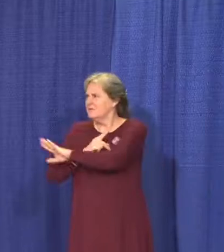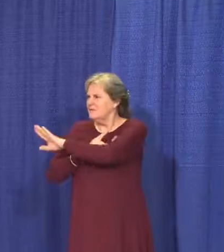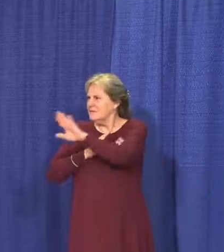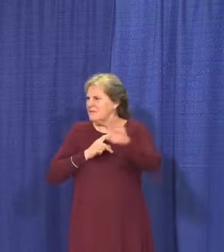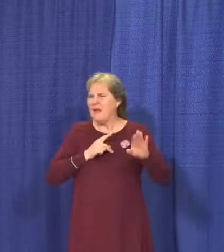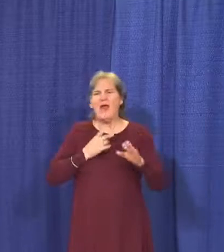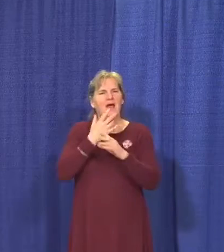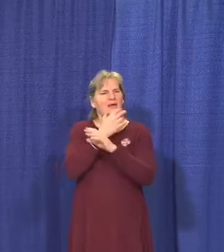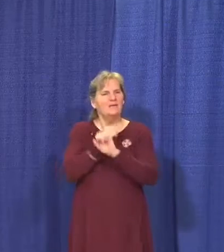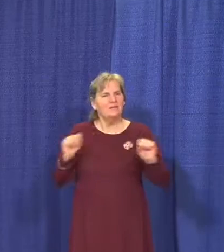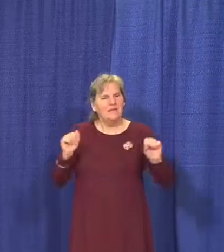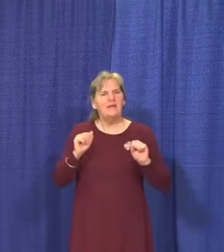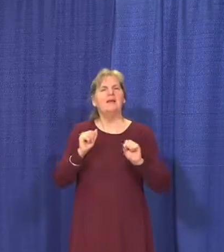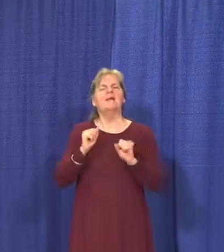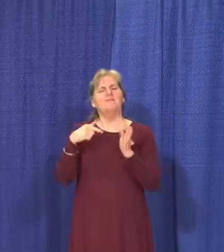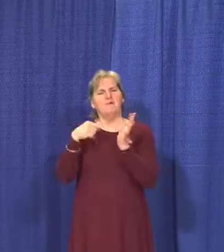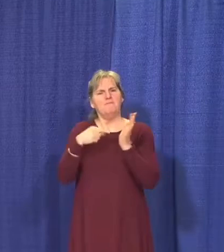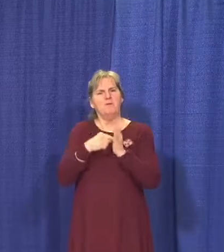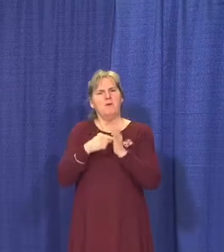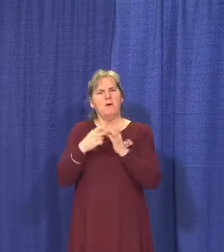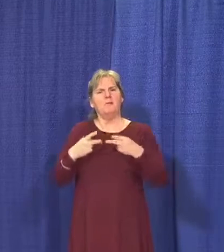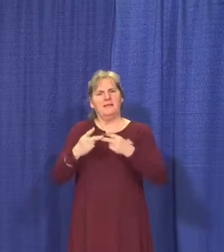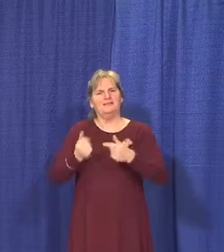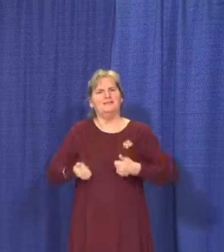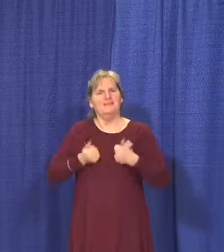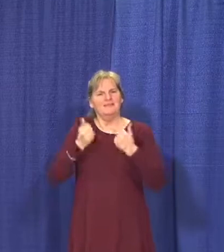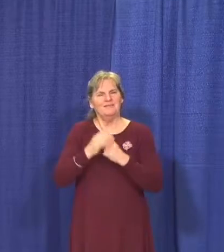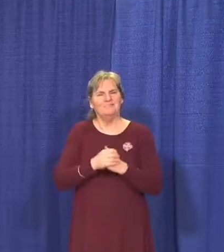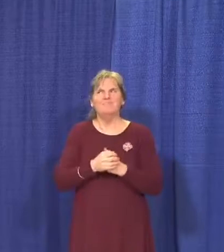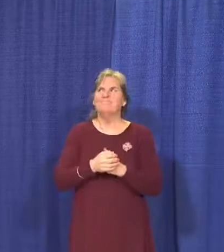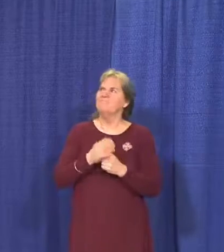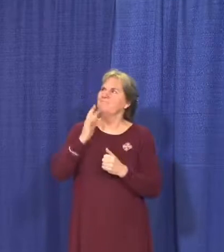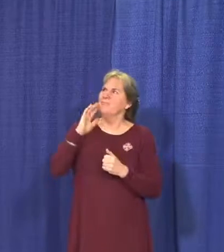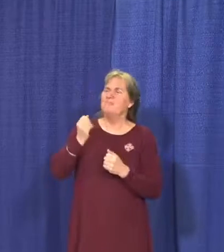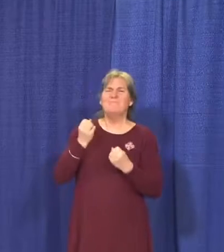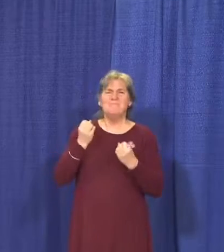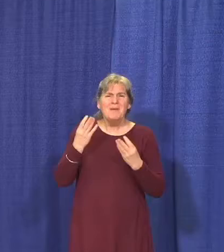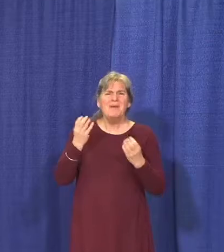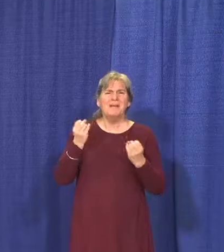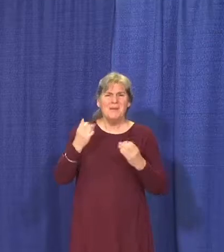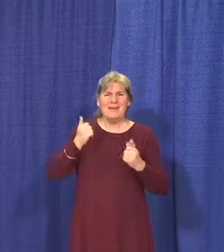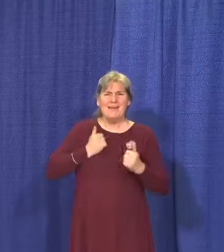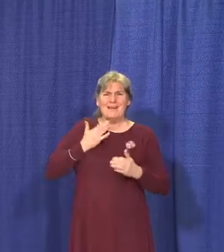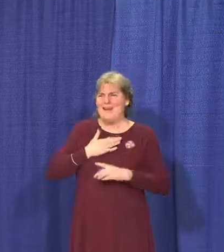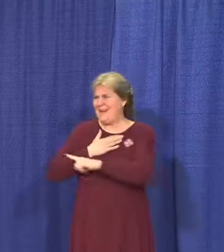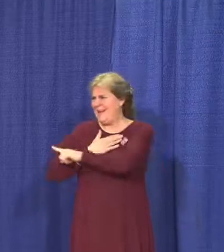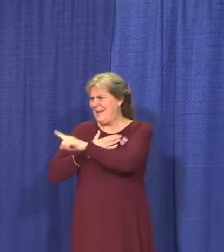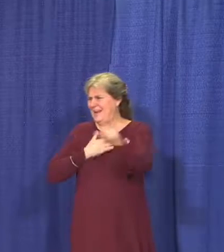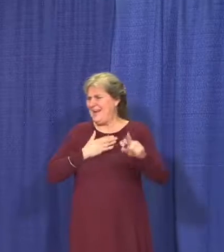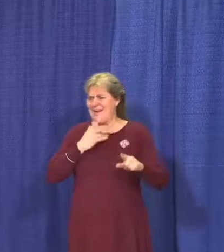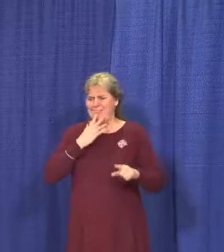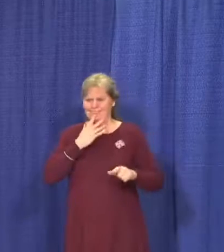safe and affordable place to call home. But we also know that far too many Canadians are forced to make the impossible choice